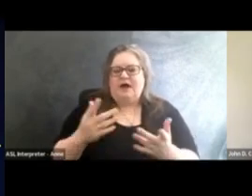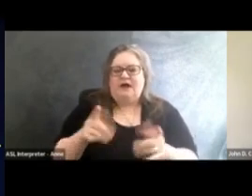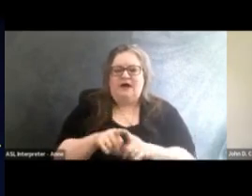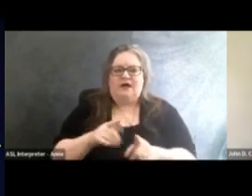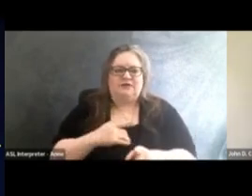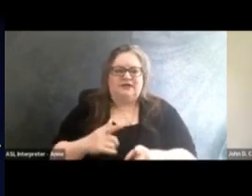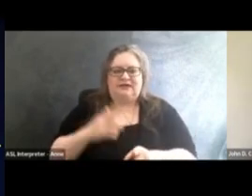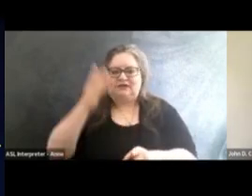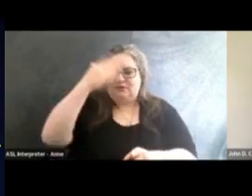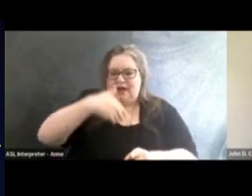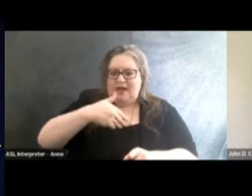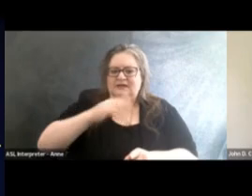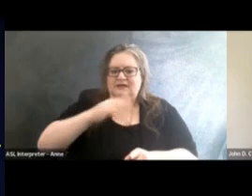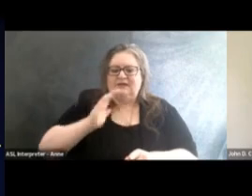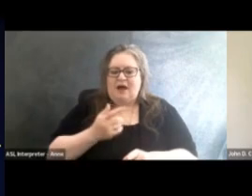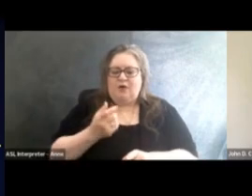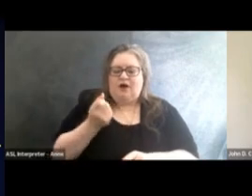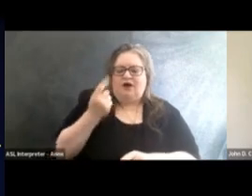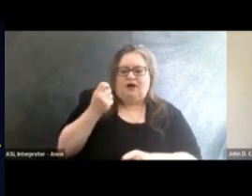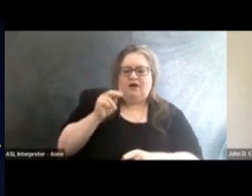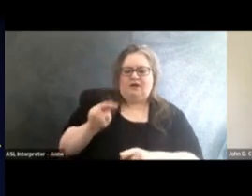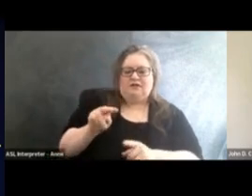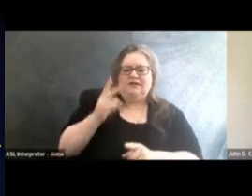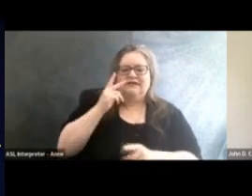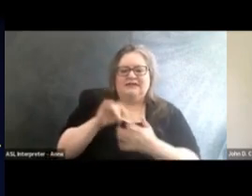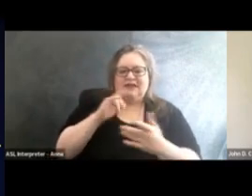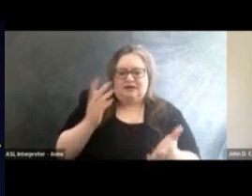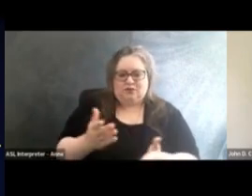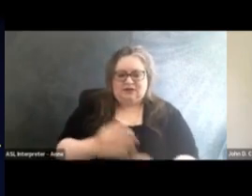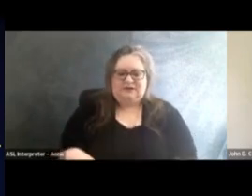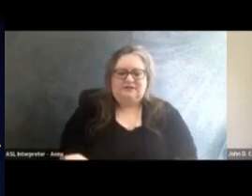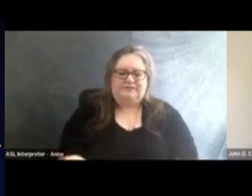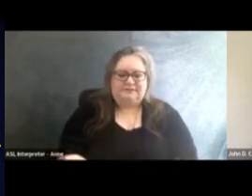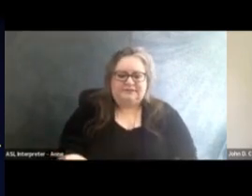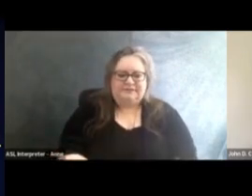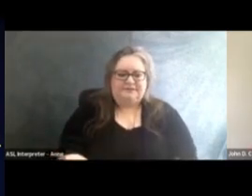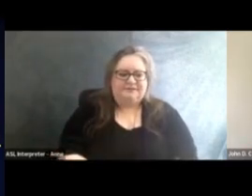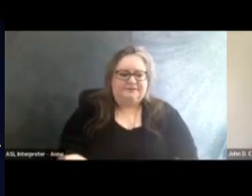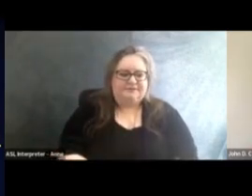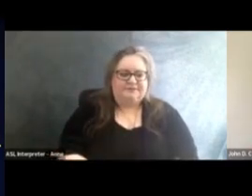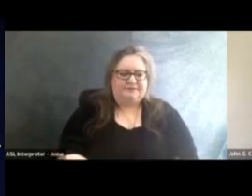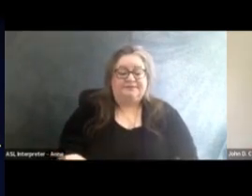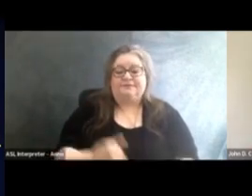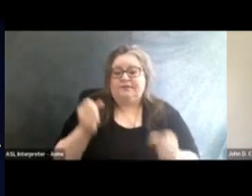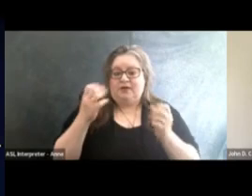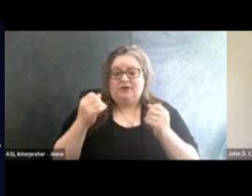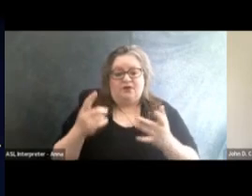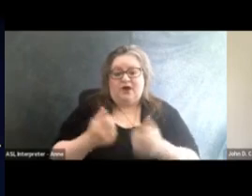mask our recognition of its presence. There are a variety of causes we will talk a little bit